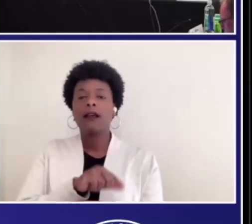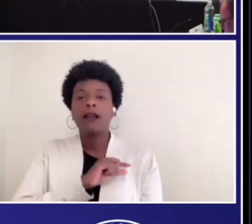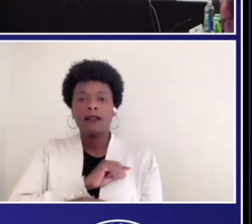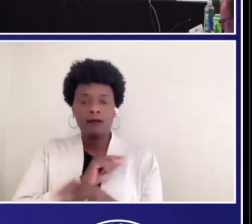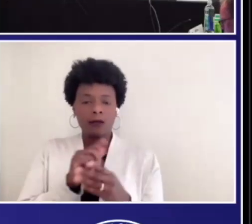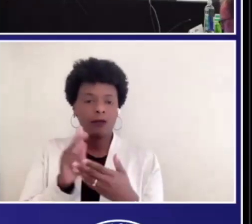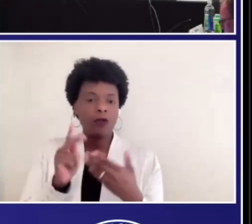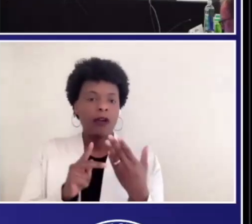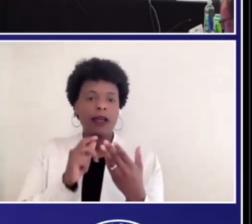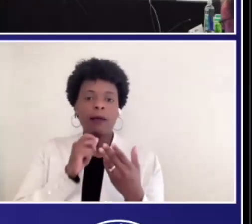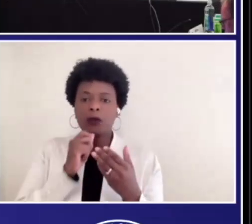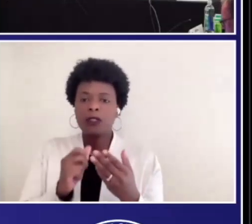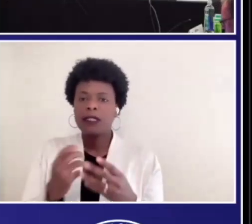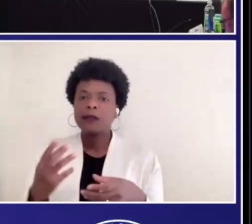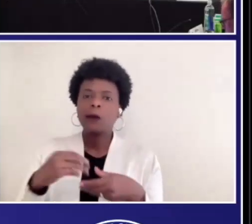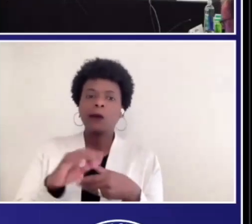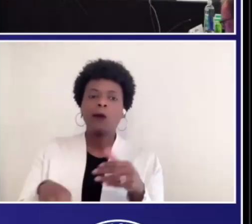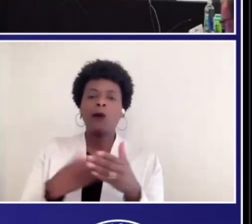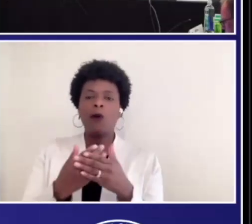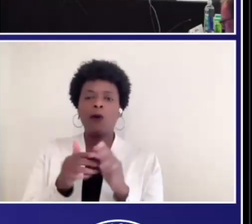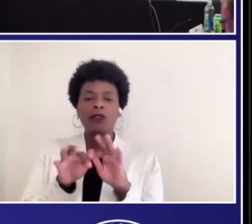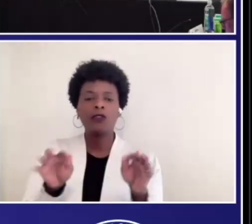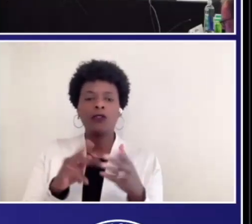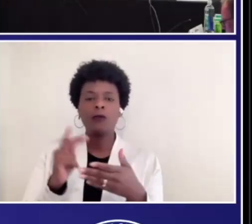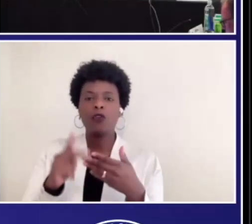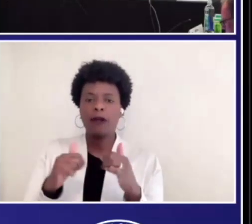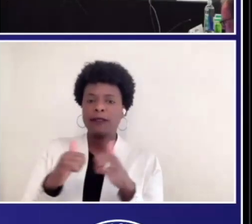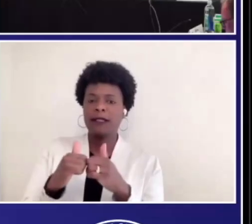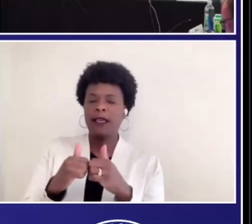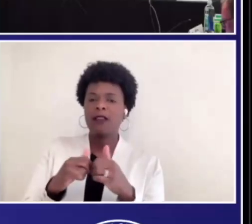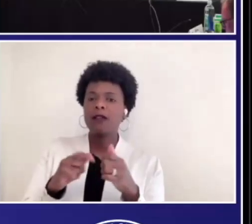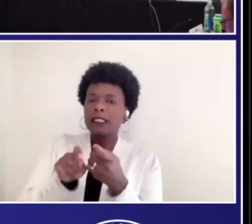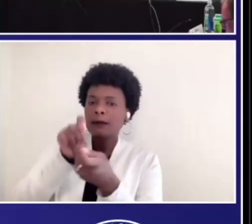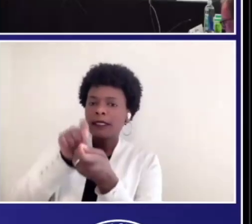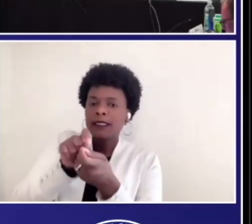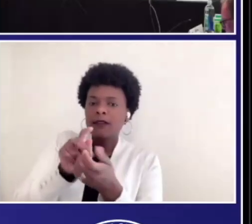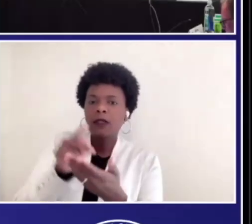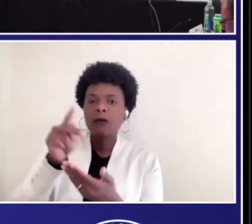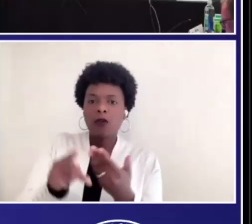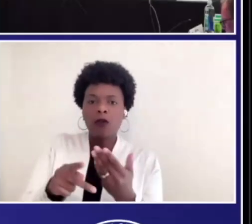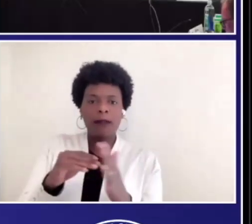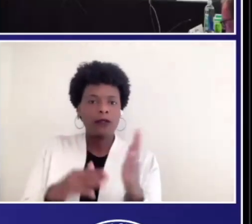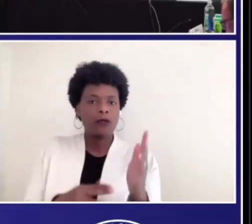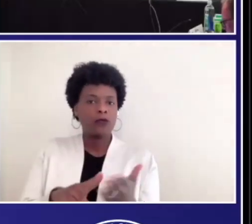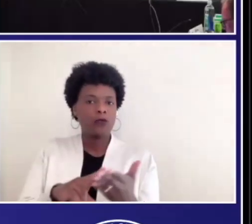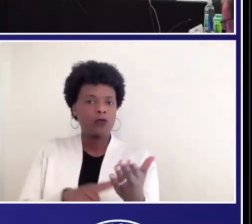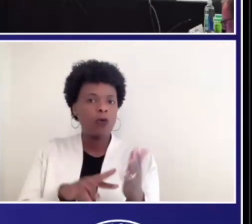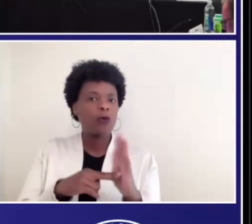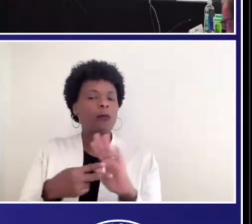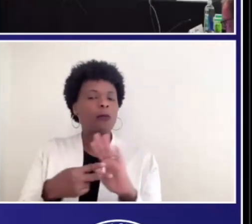programs together. It's a specific program that the student is enrolled in, is referenced to eligible program. So we can't,